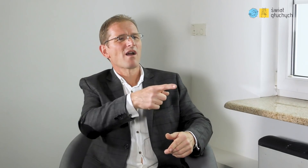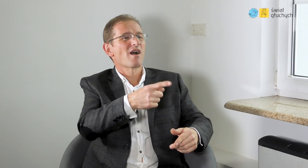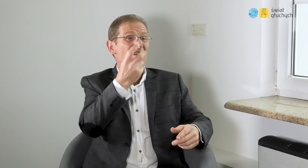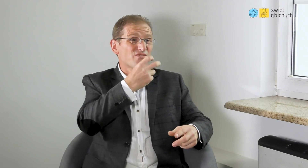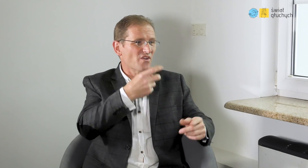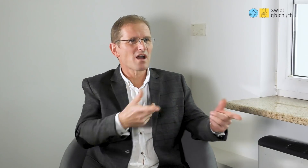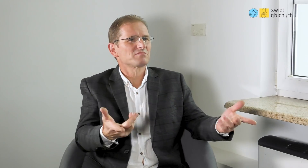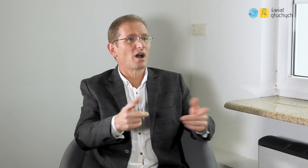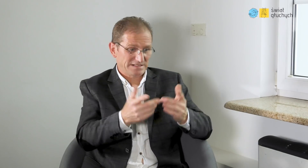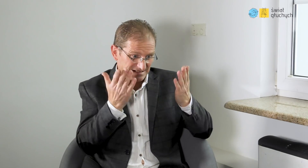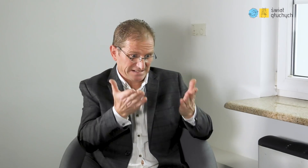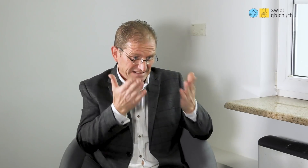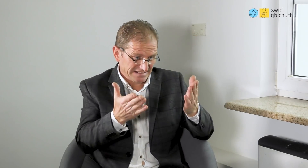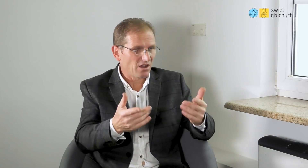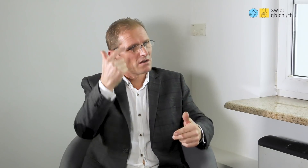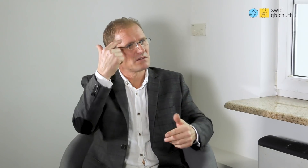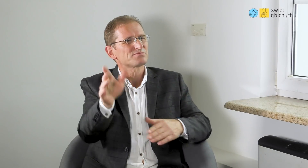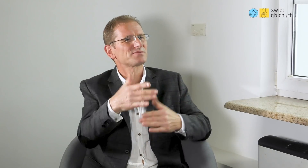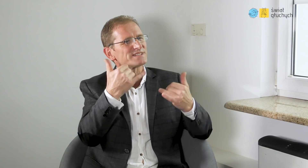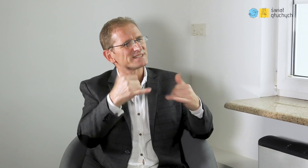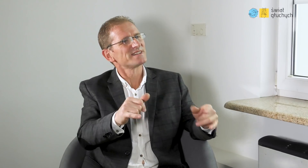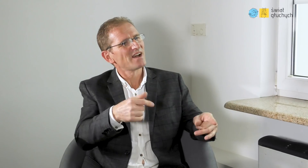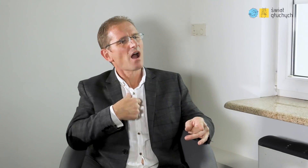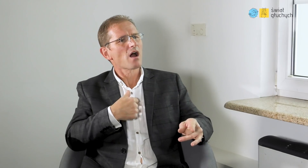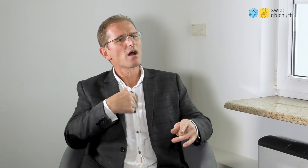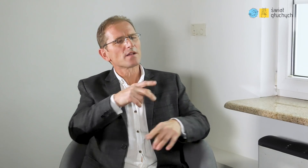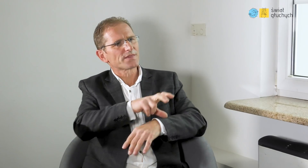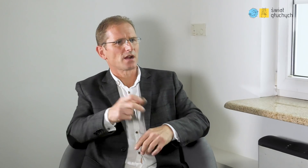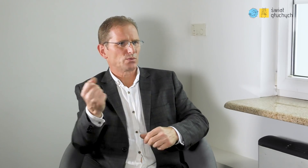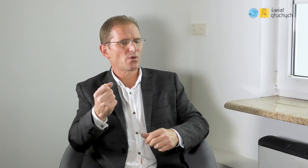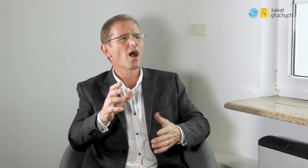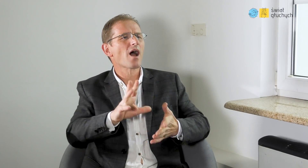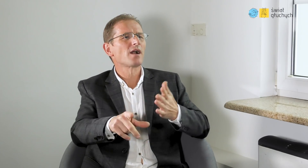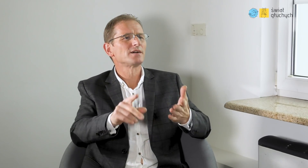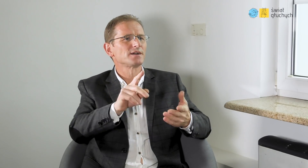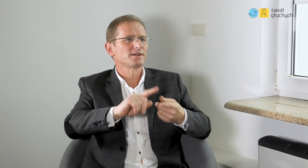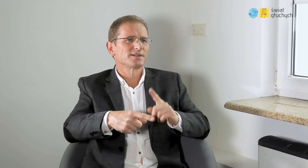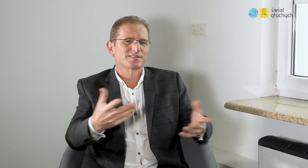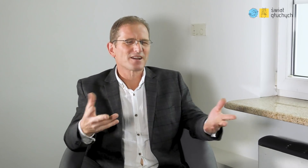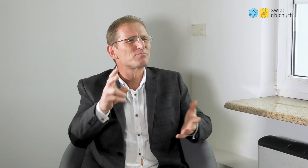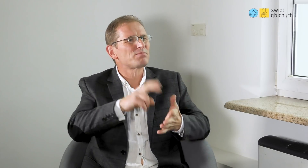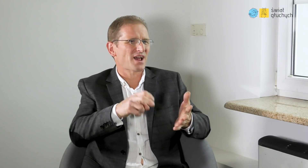When the teacher, he was just talking and read without understanding anything. I had a total blank, in technical classes I was a model student. But still, I don't know the grammar of the Polish language.